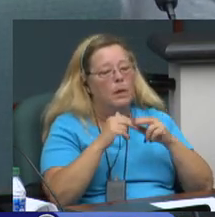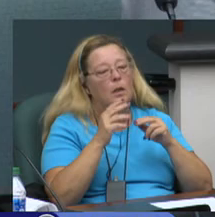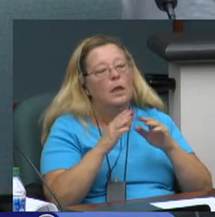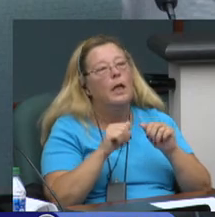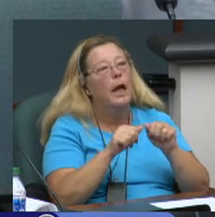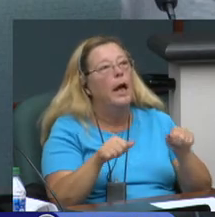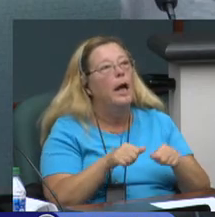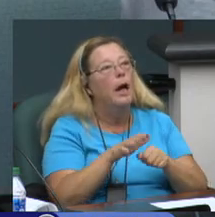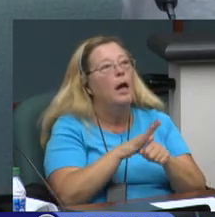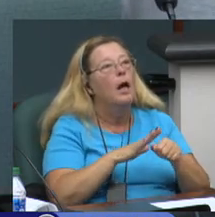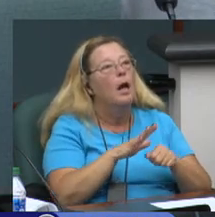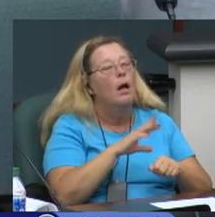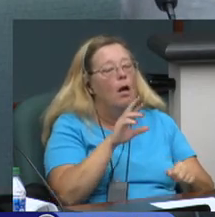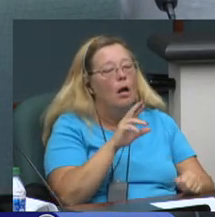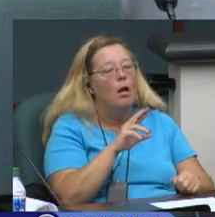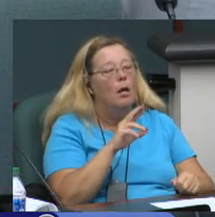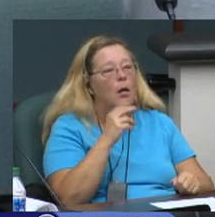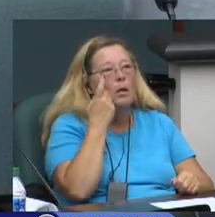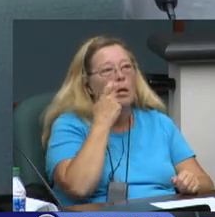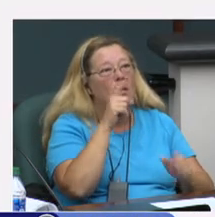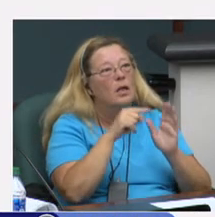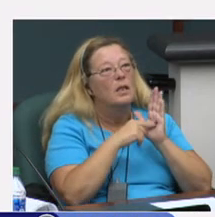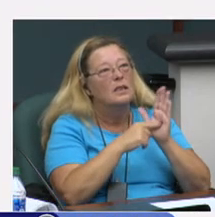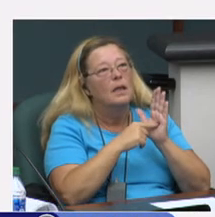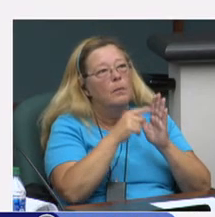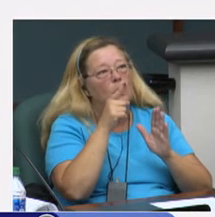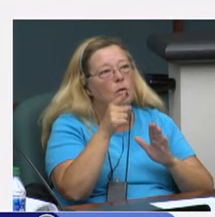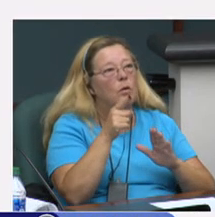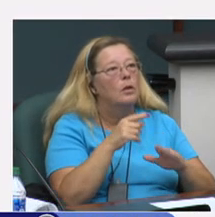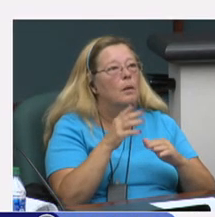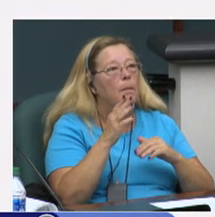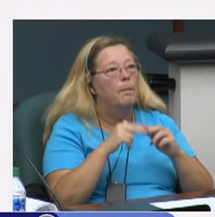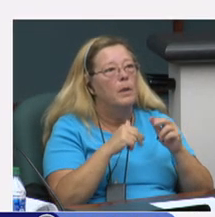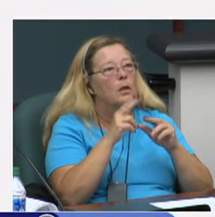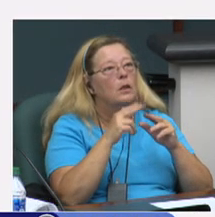the building area I just put up an example here the building envelope in